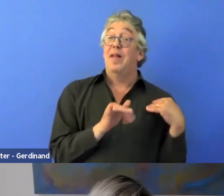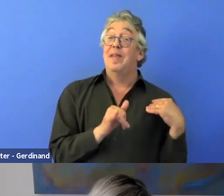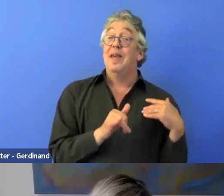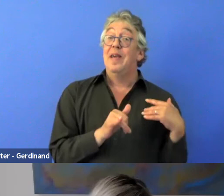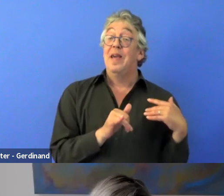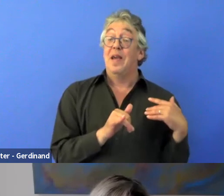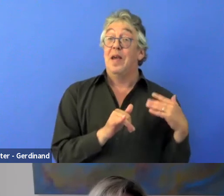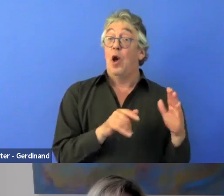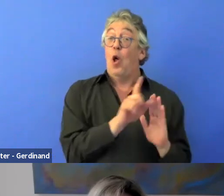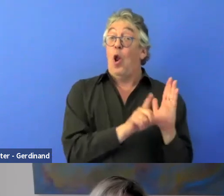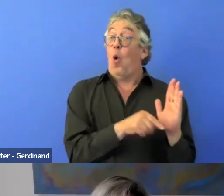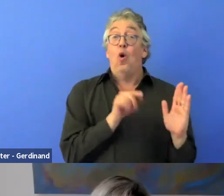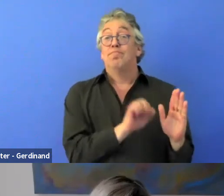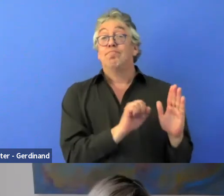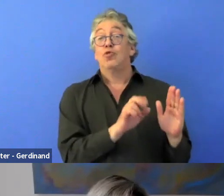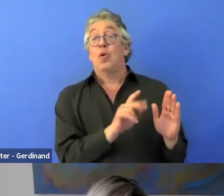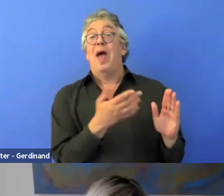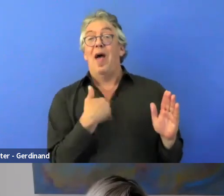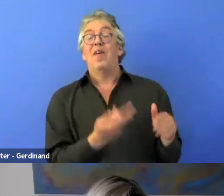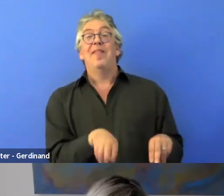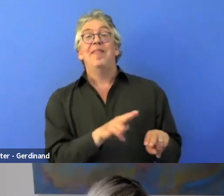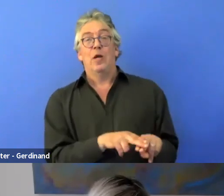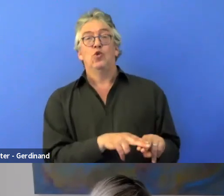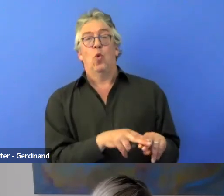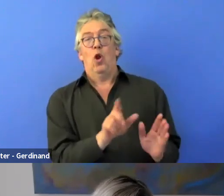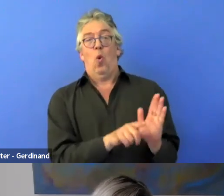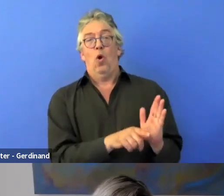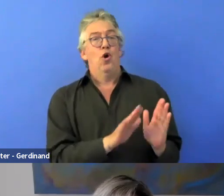they have a national base and they are not harmonized in Europe.